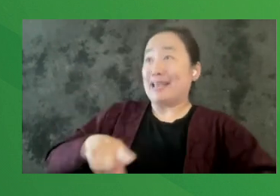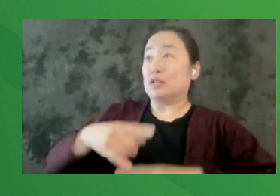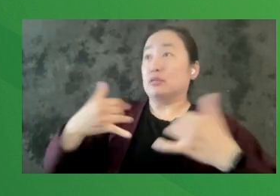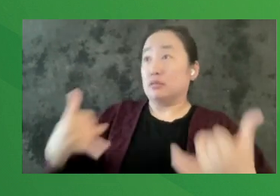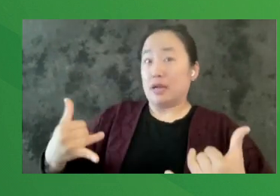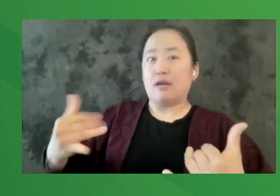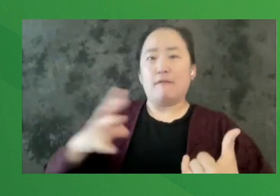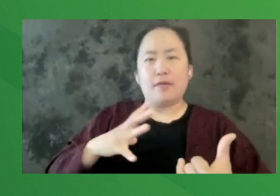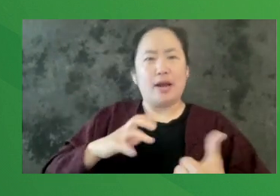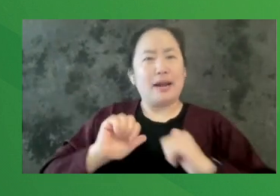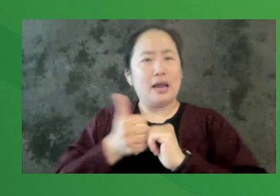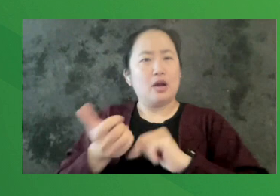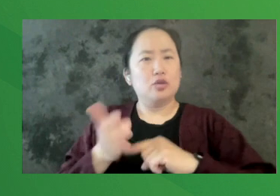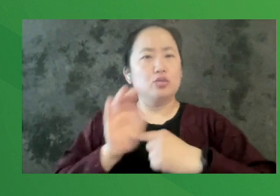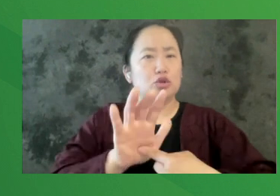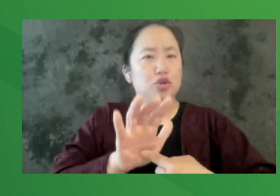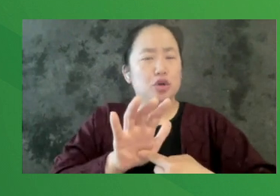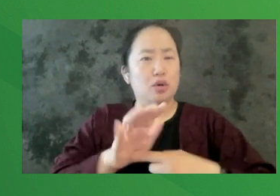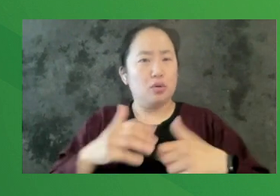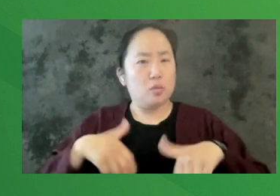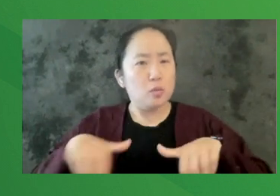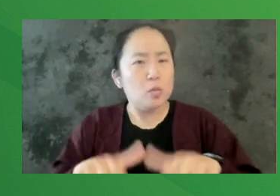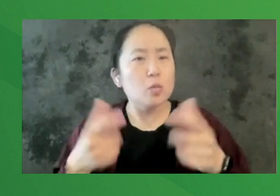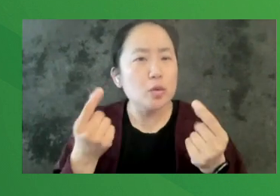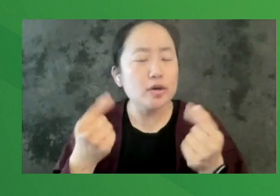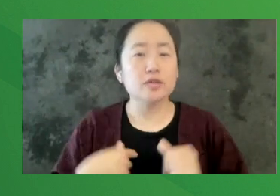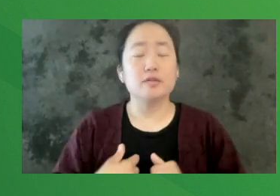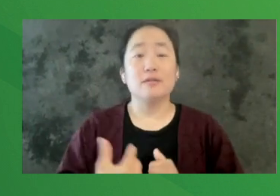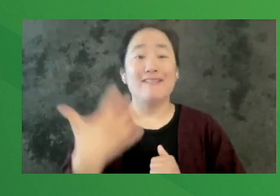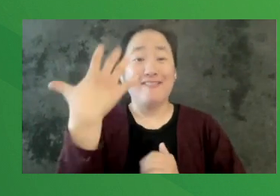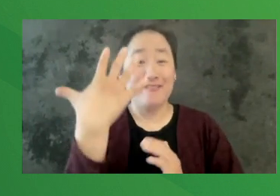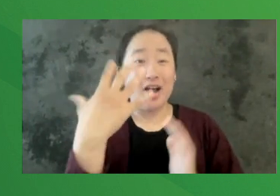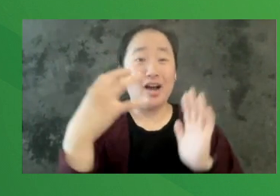we doing five-paragraph essays? Are we doing multiple-choice tests? Are we asking students